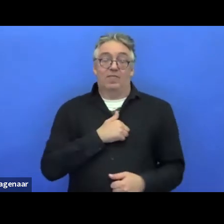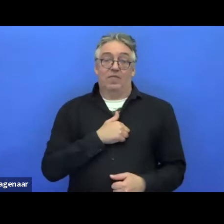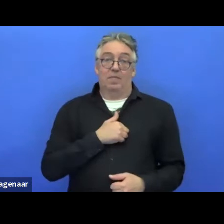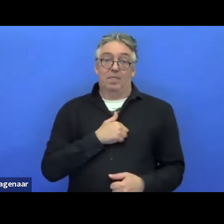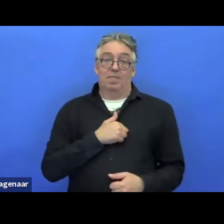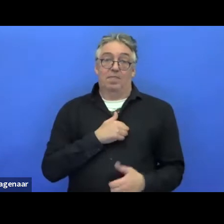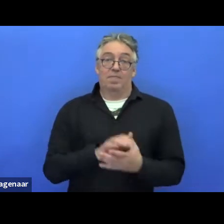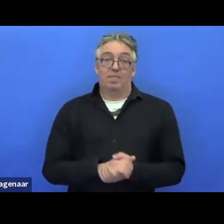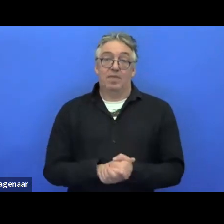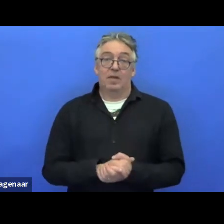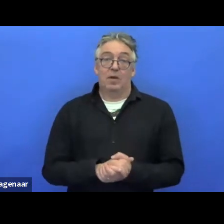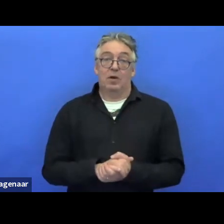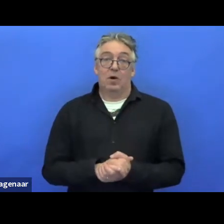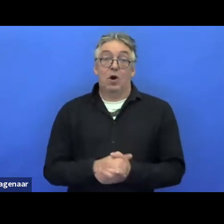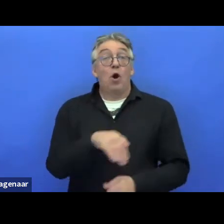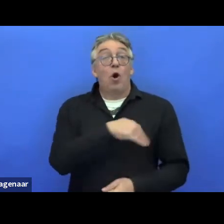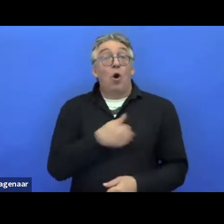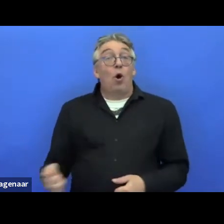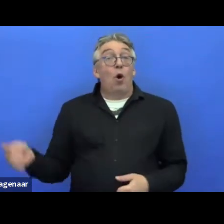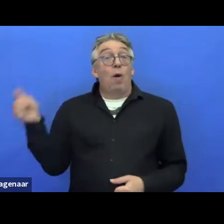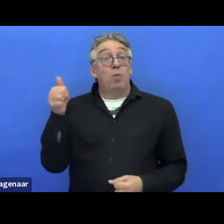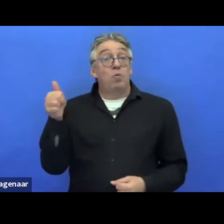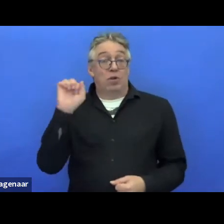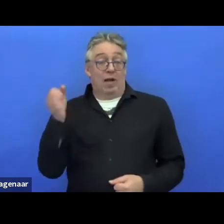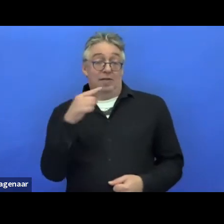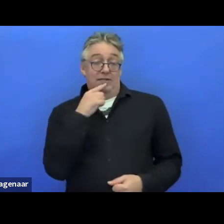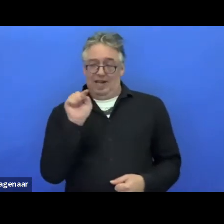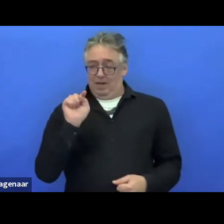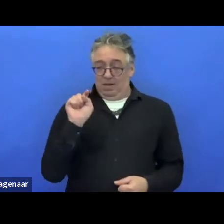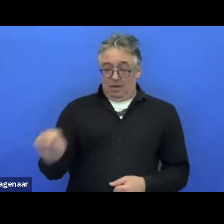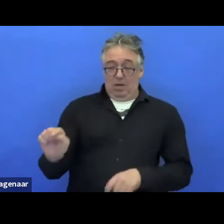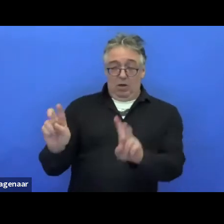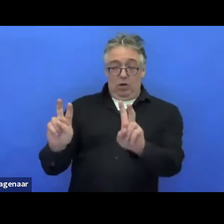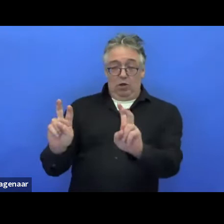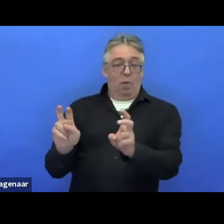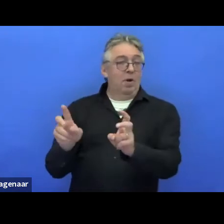which she'd like to follow on the base of her own-initiative powers.